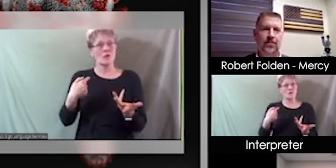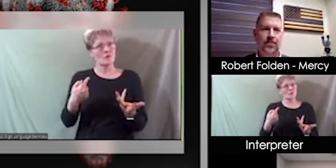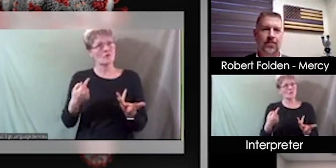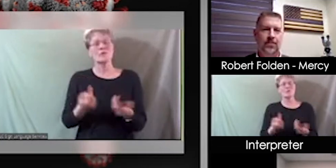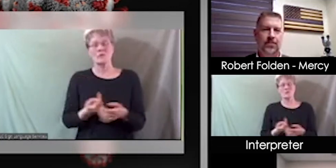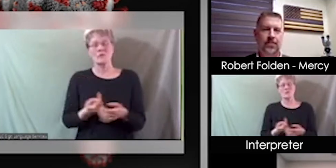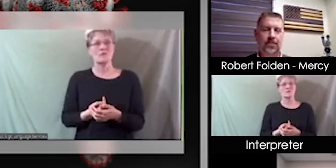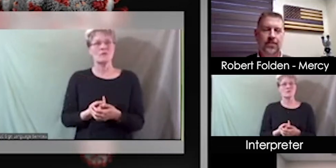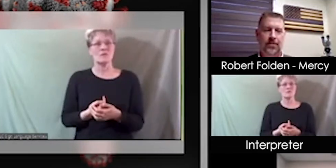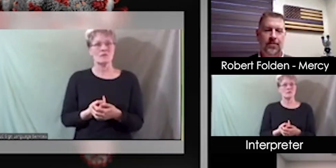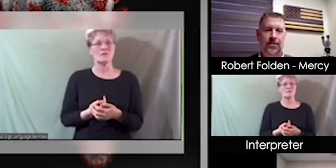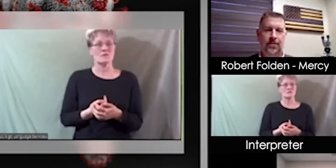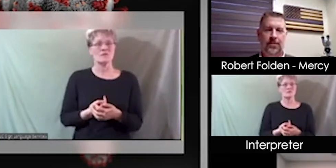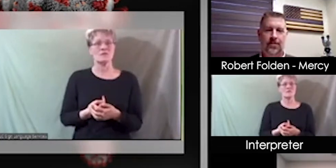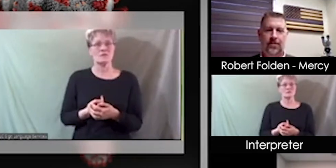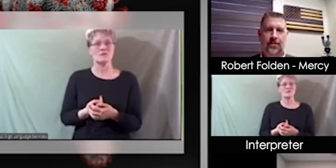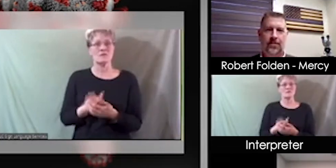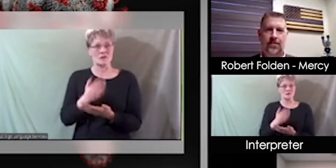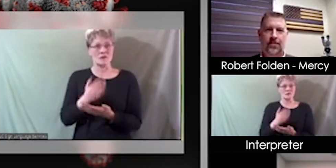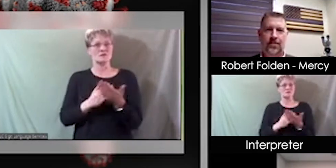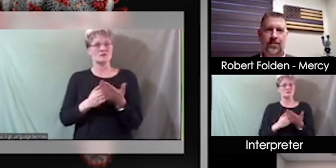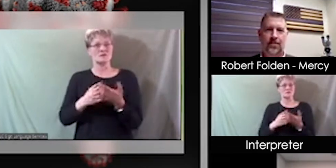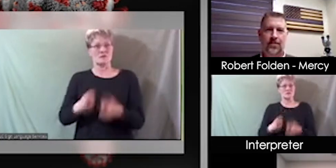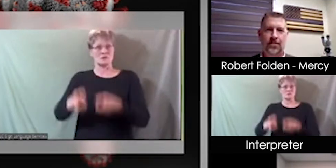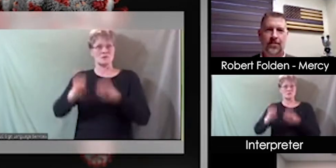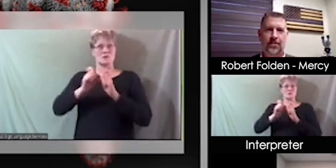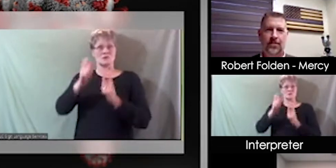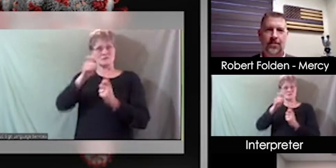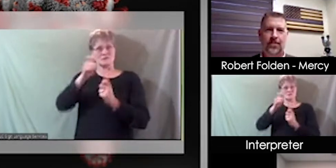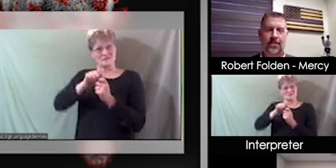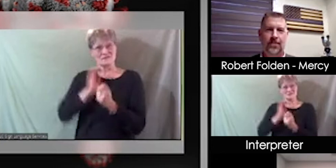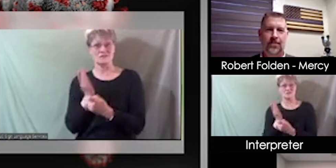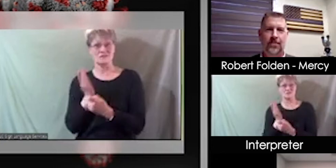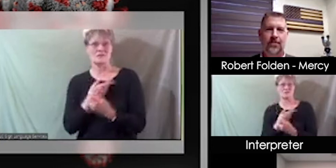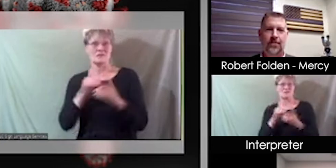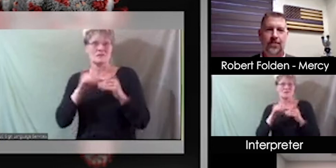some donated to our department, as well, and then we just put that into our cache